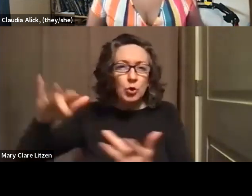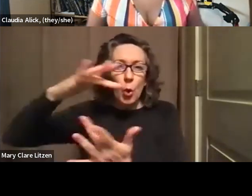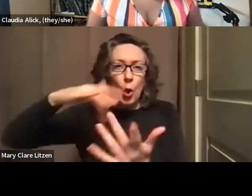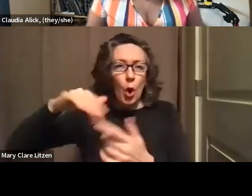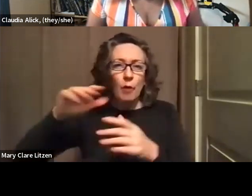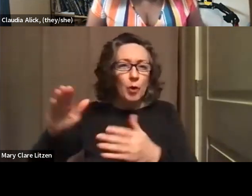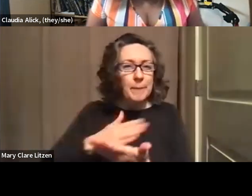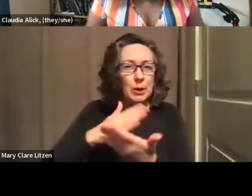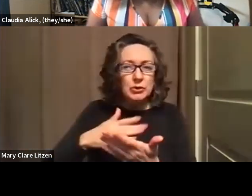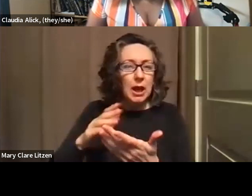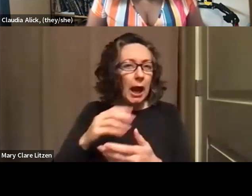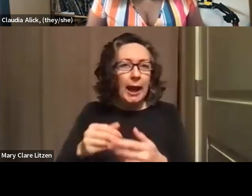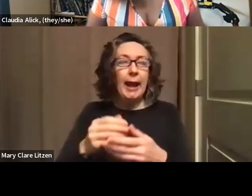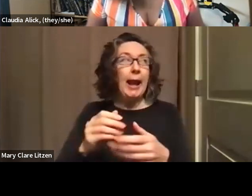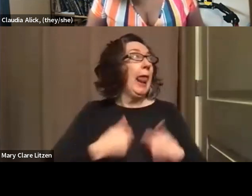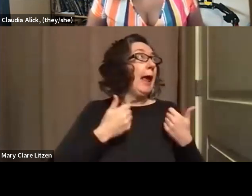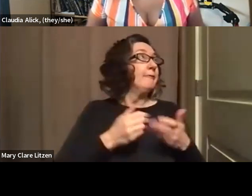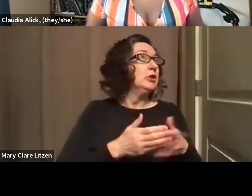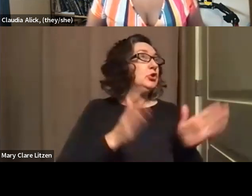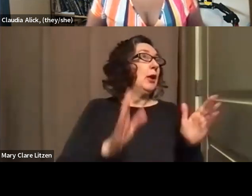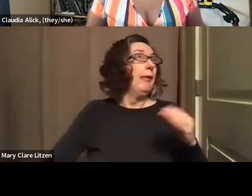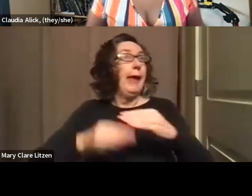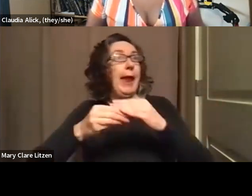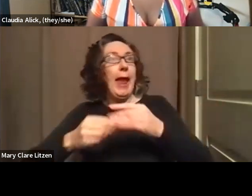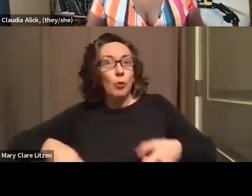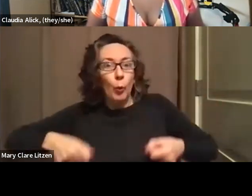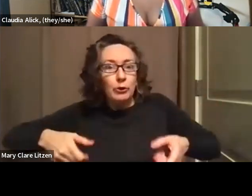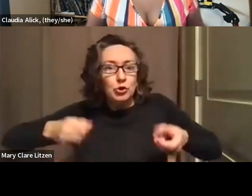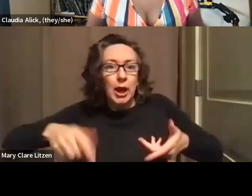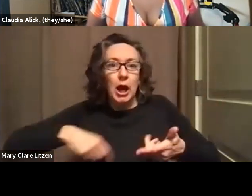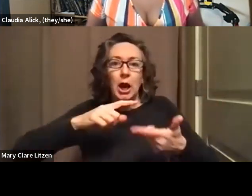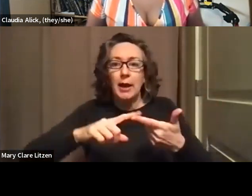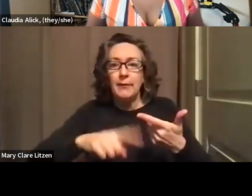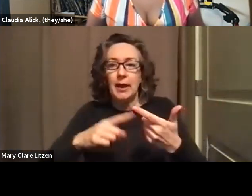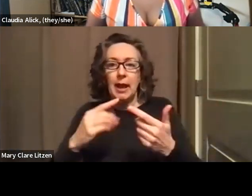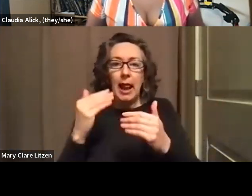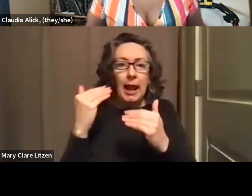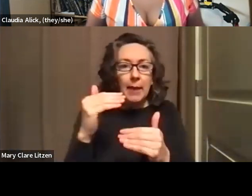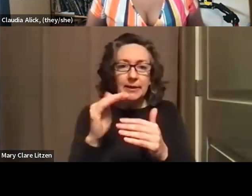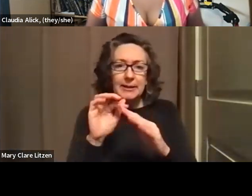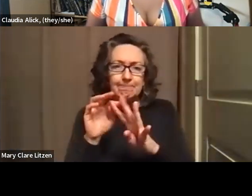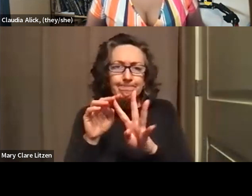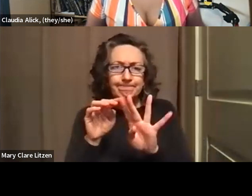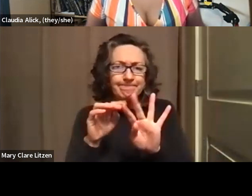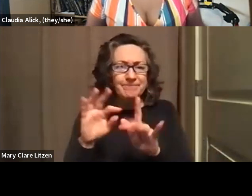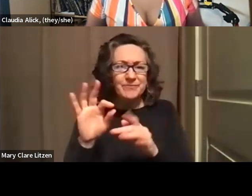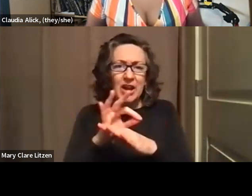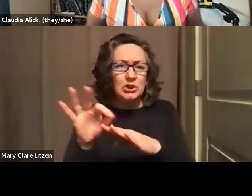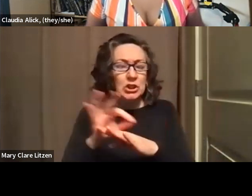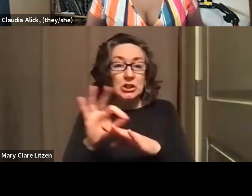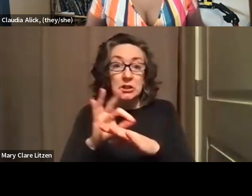And then you add wheelchair, and limited hand and finger functionality just complicates